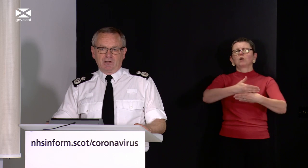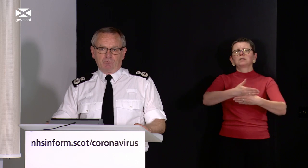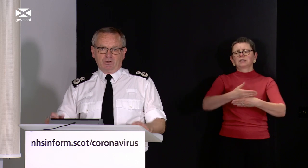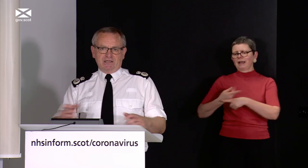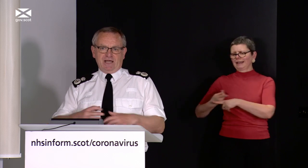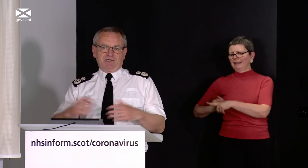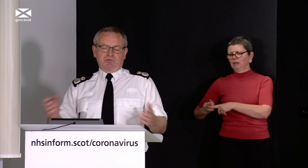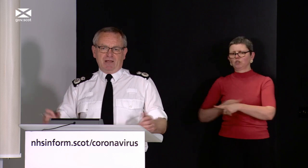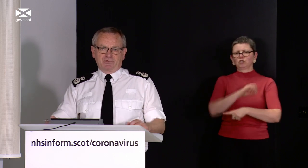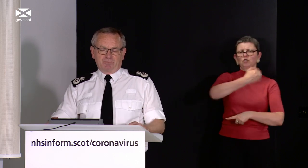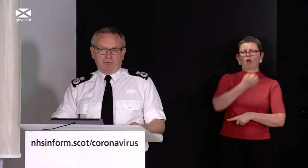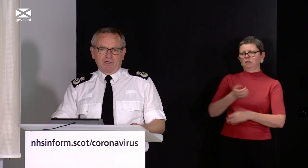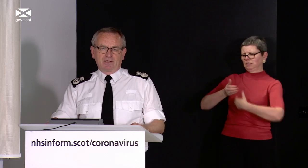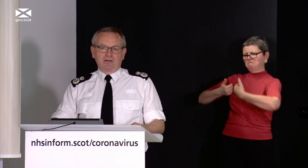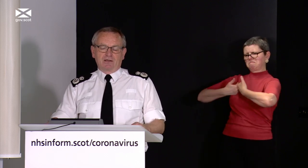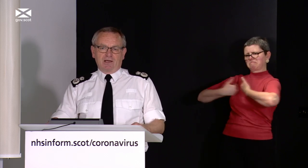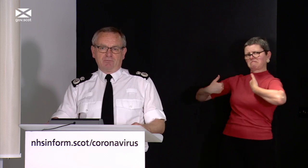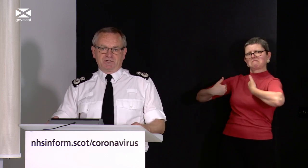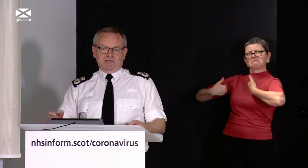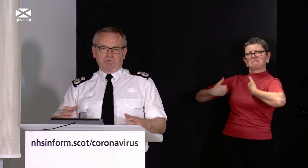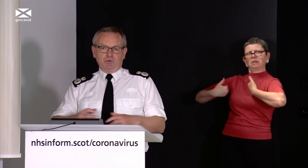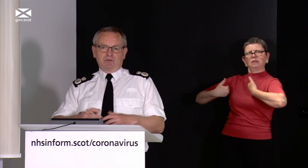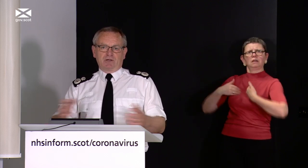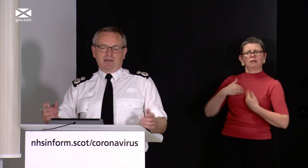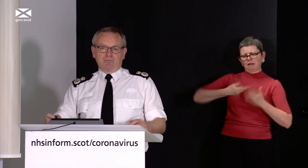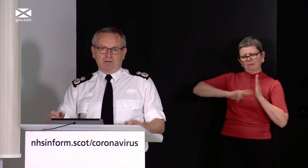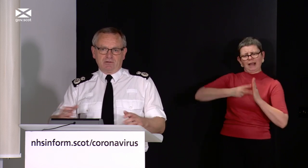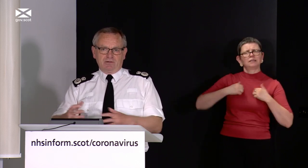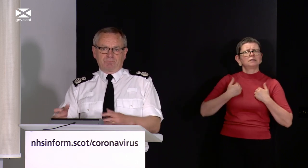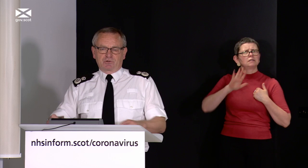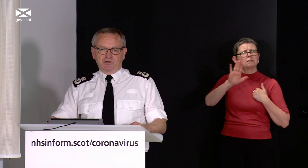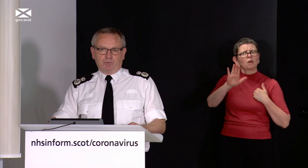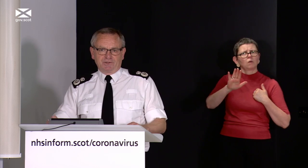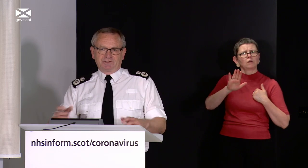We will engage with members of the public, just as we would in the Scottish border just